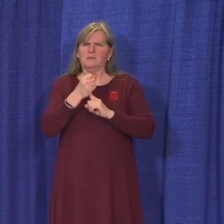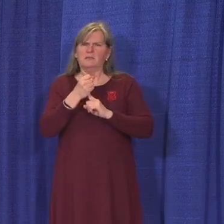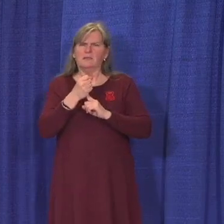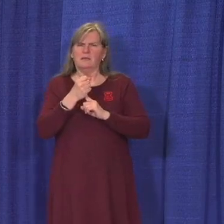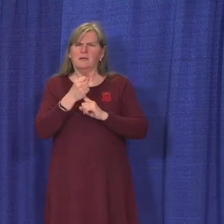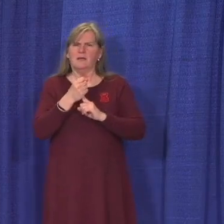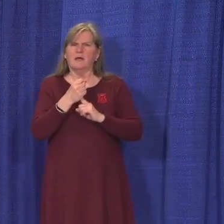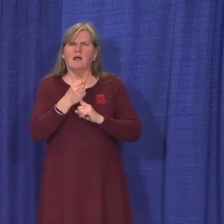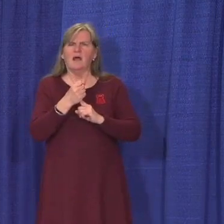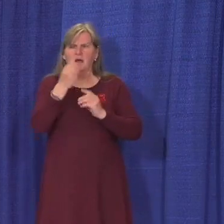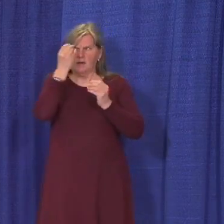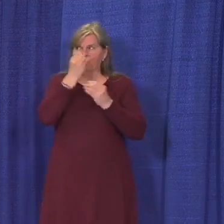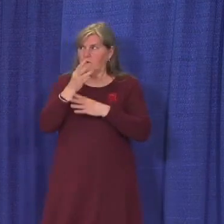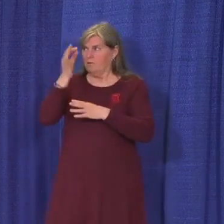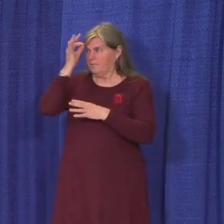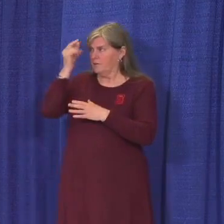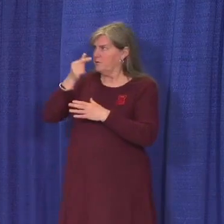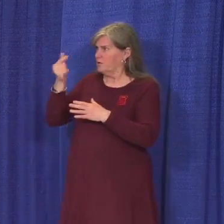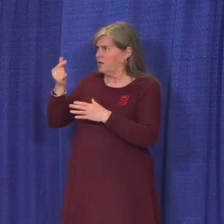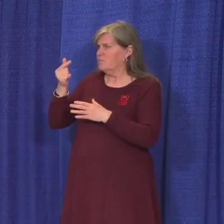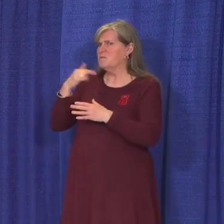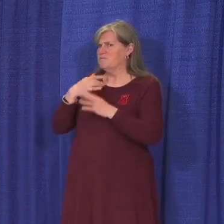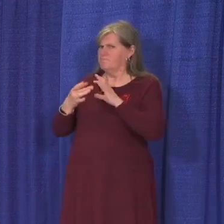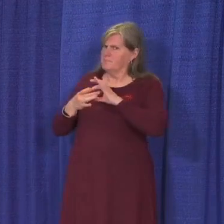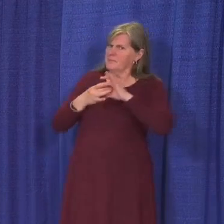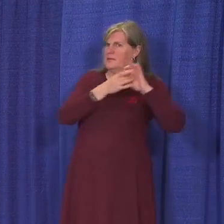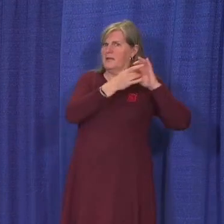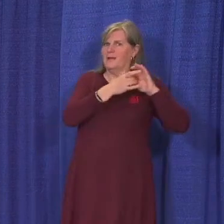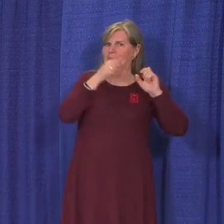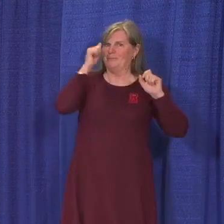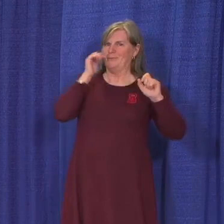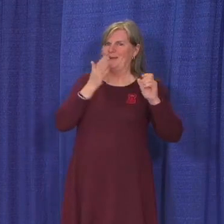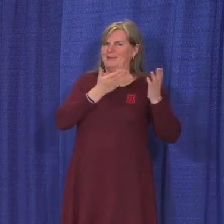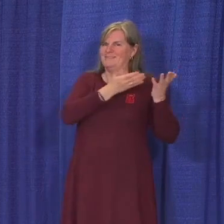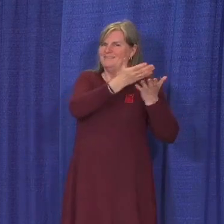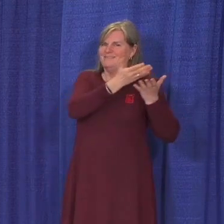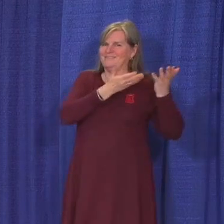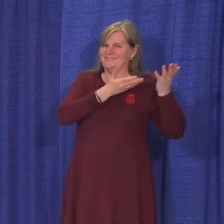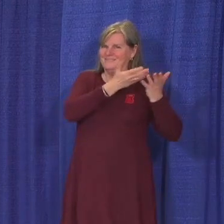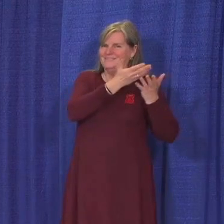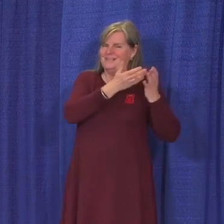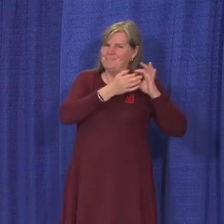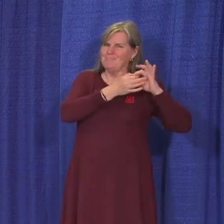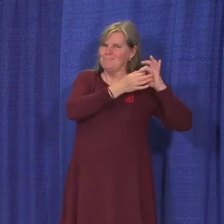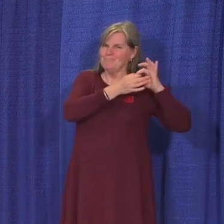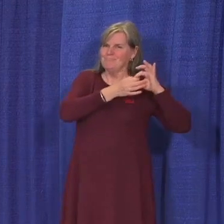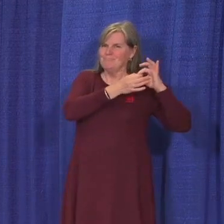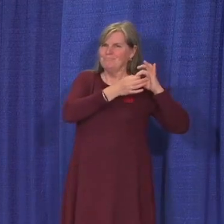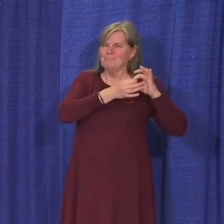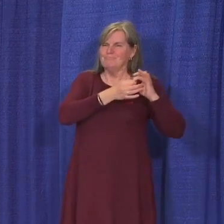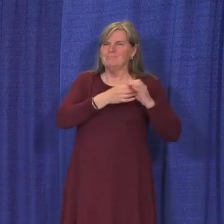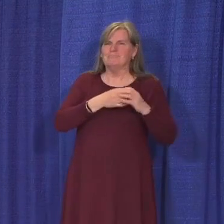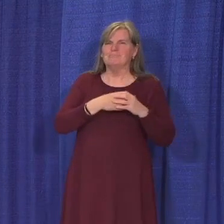government has considered regional. That's not something they've ever considered however we have